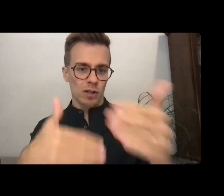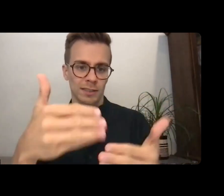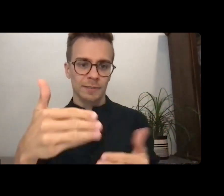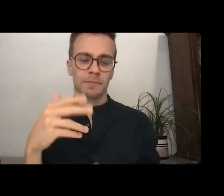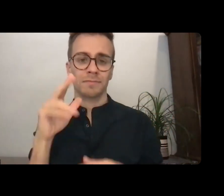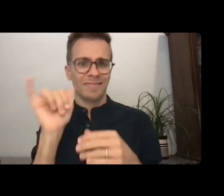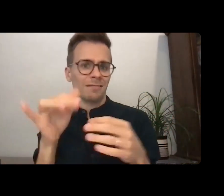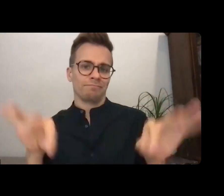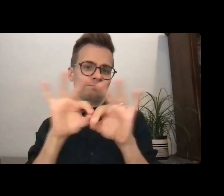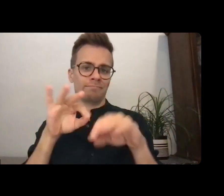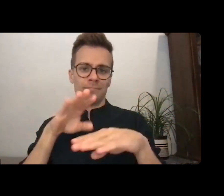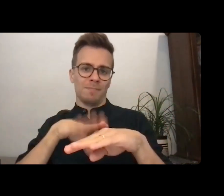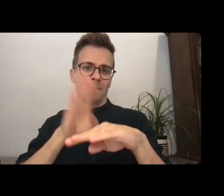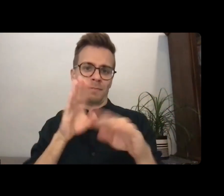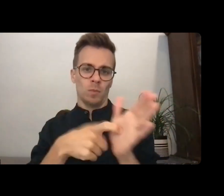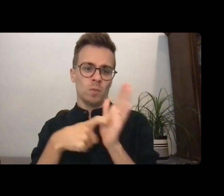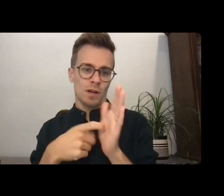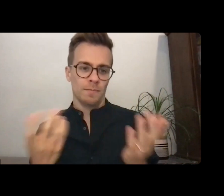involved in each stage of the approval process.